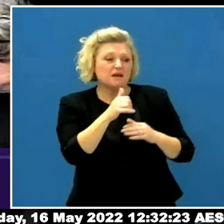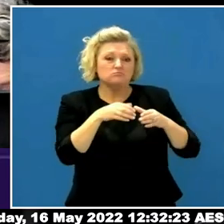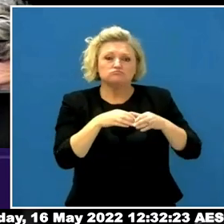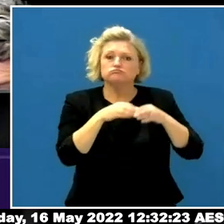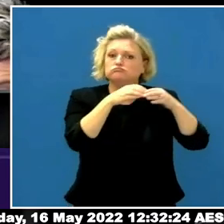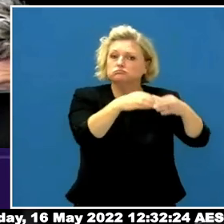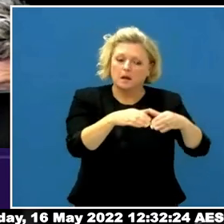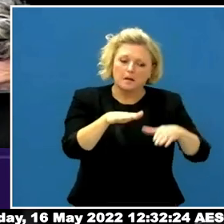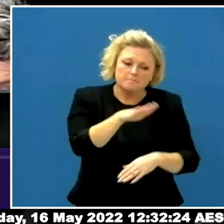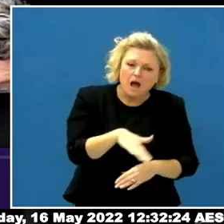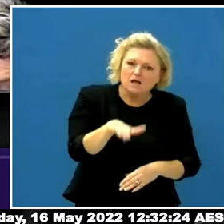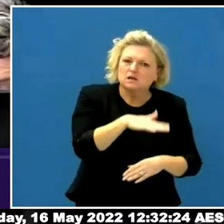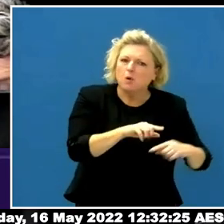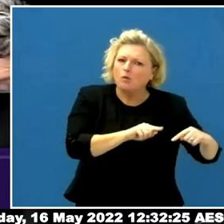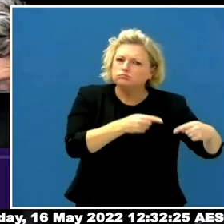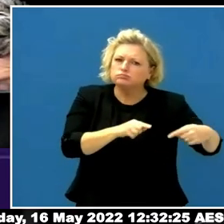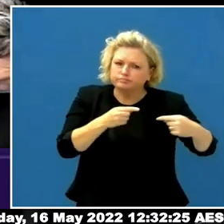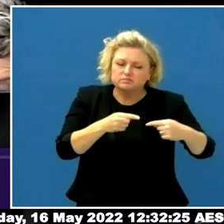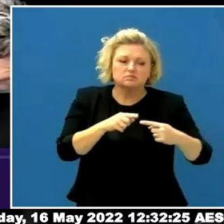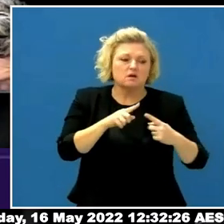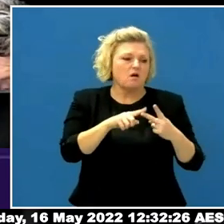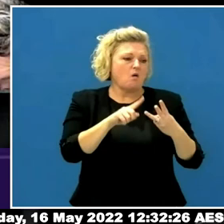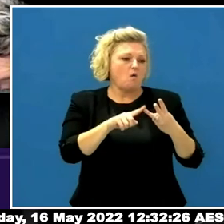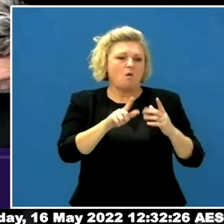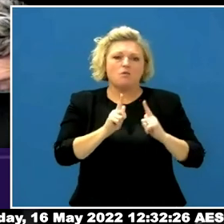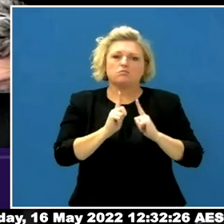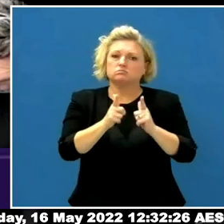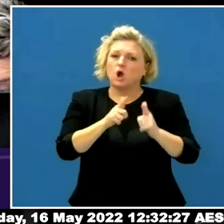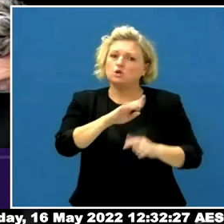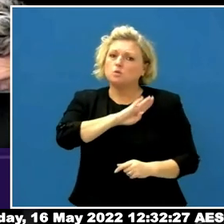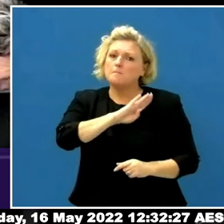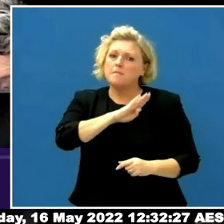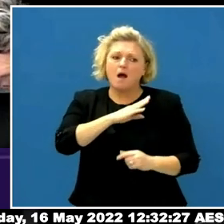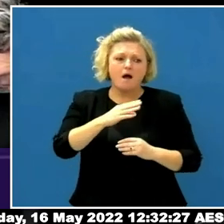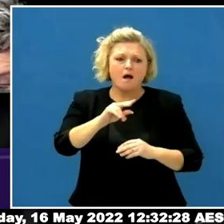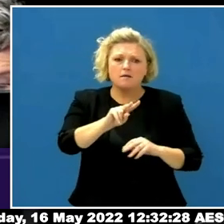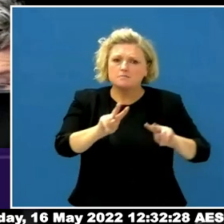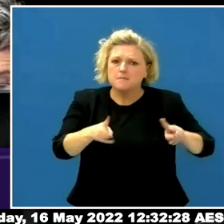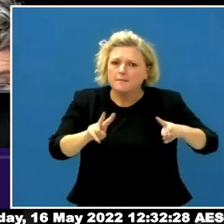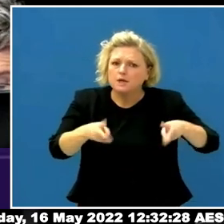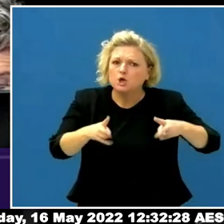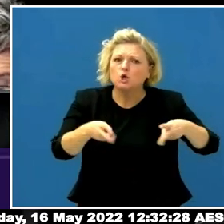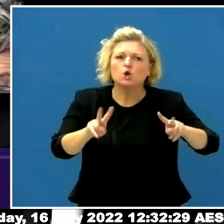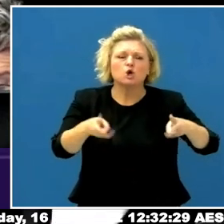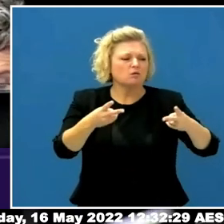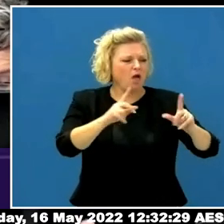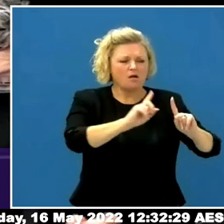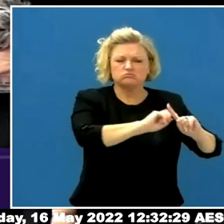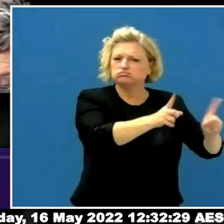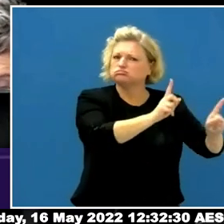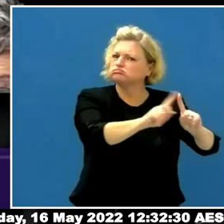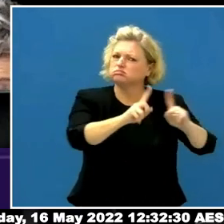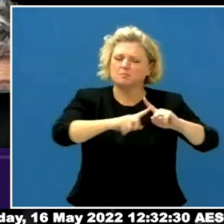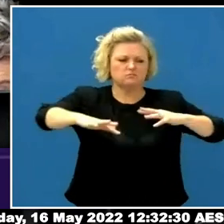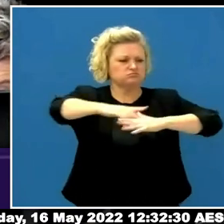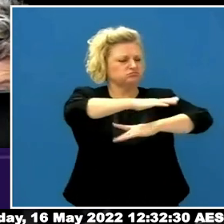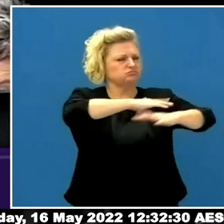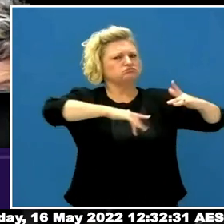And have some of these other people, peers and persons that were with him at Mount Druitt? SALLY: Yes Are they all from Mount Druitt?